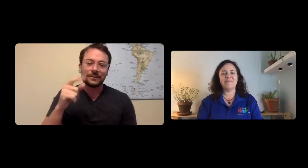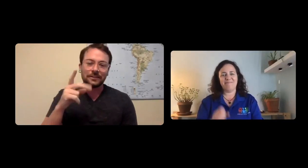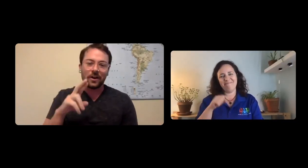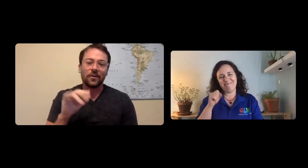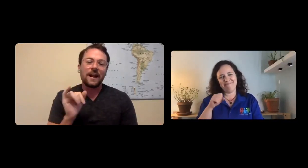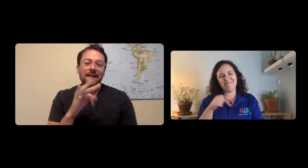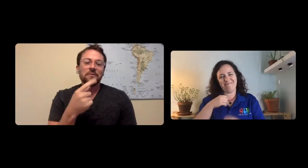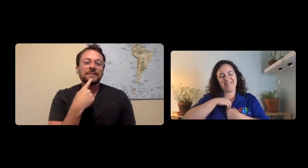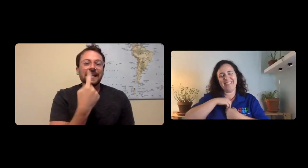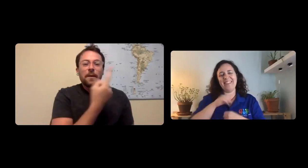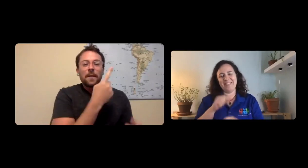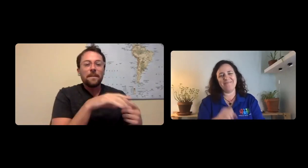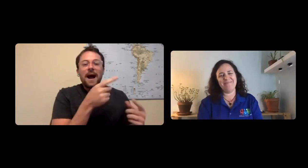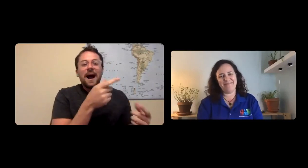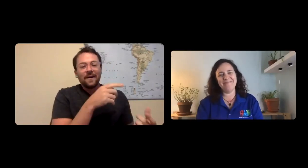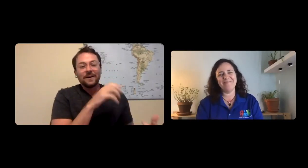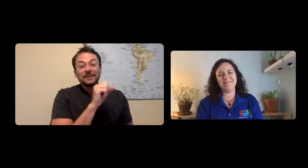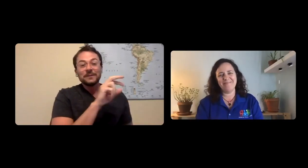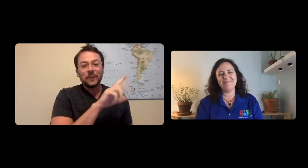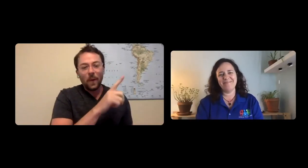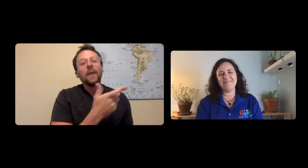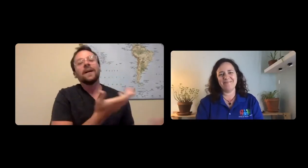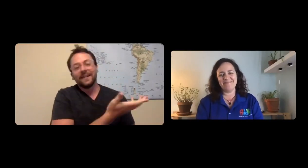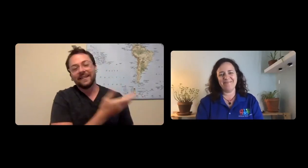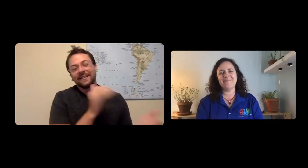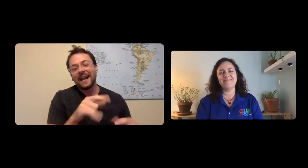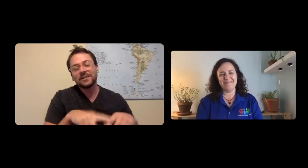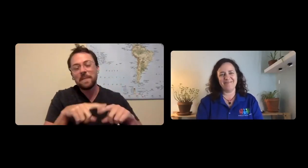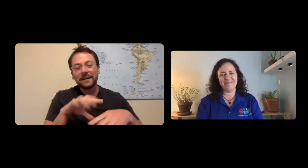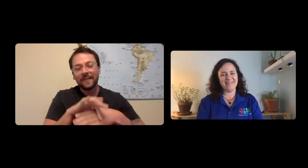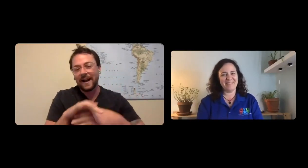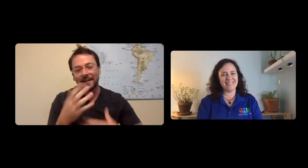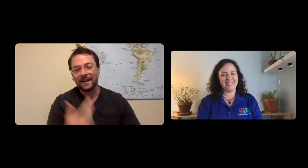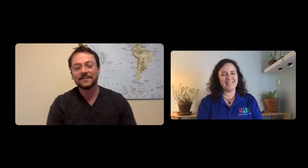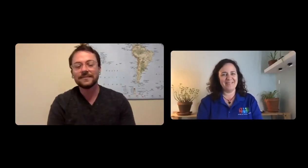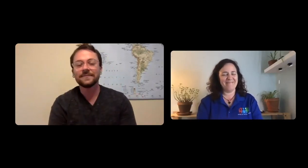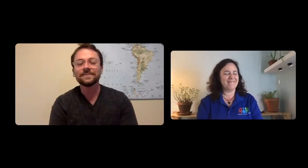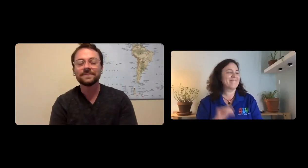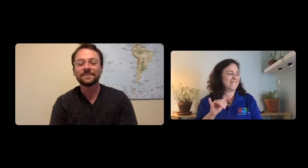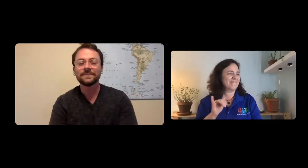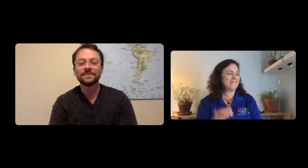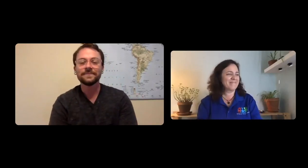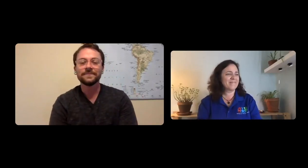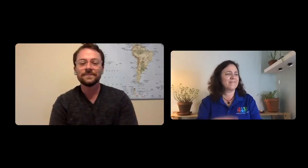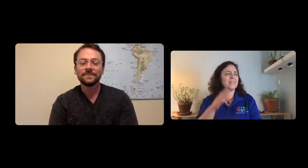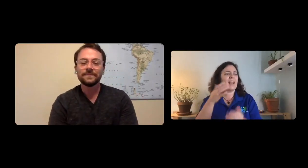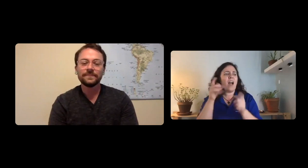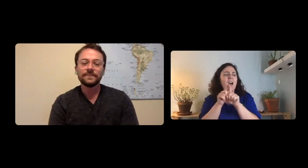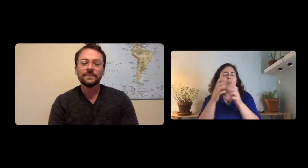If you're talking about gender then you're going to use the sign and somebody will know CSI.